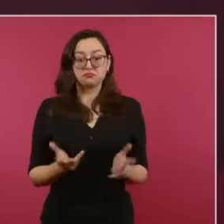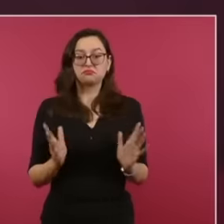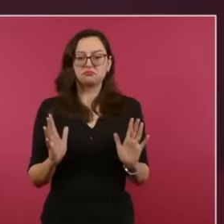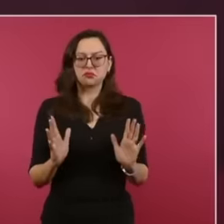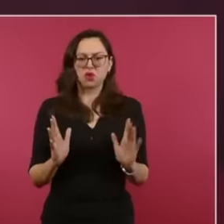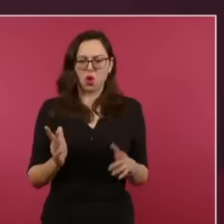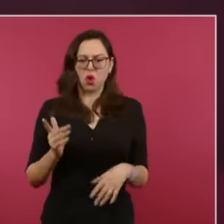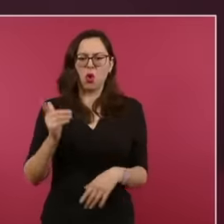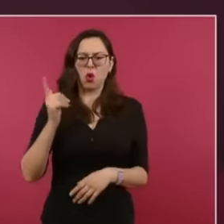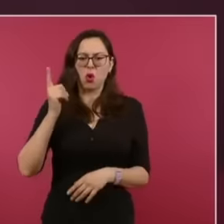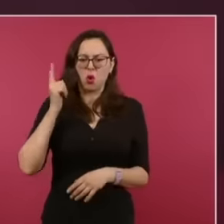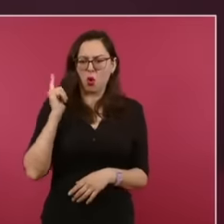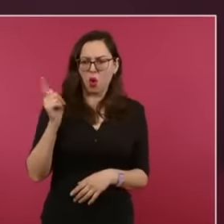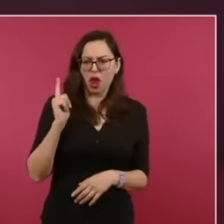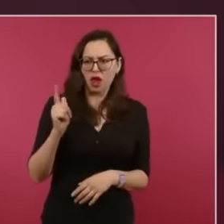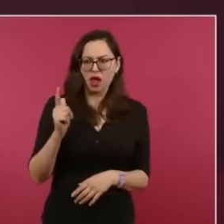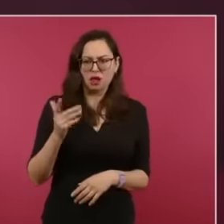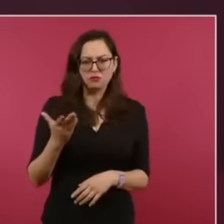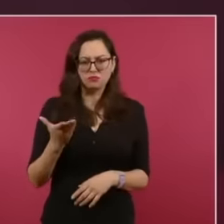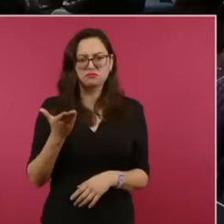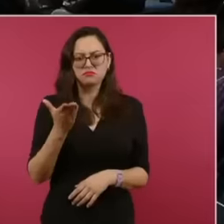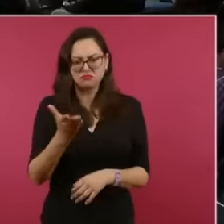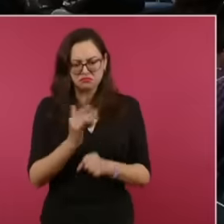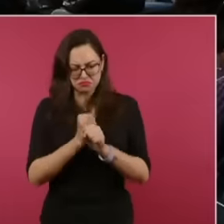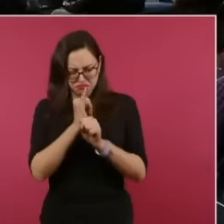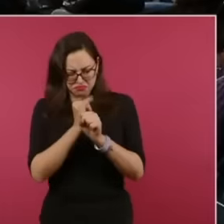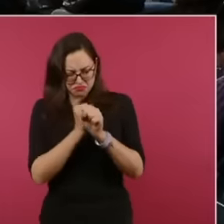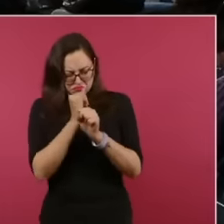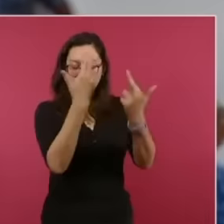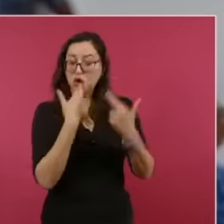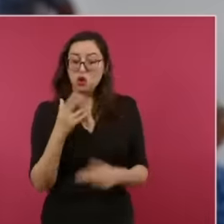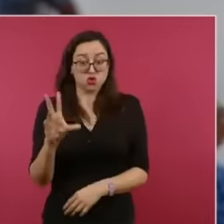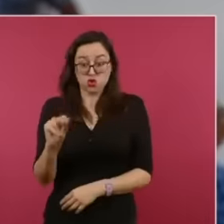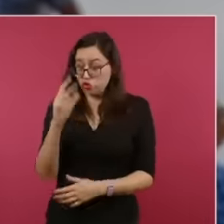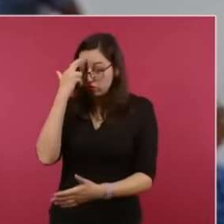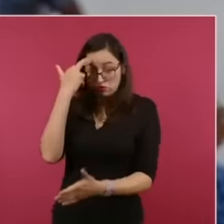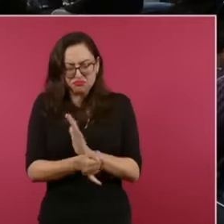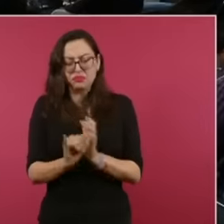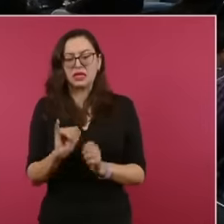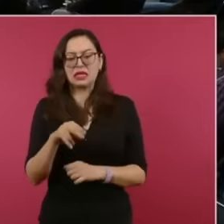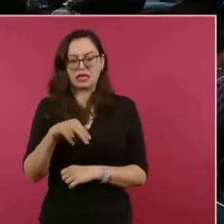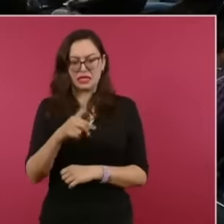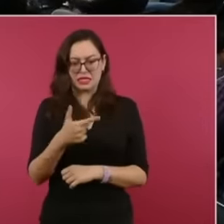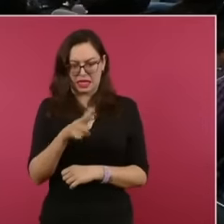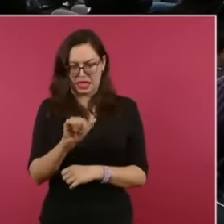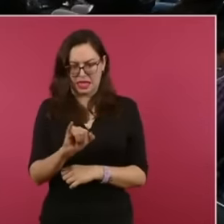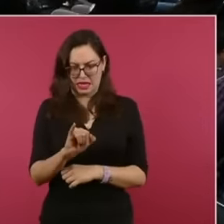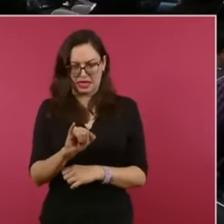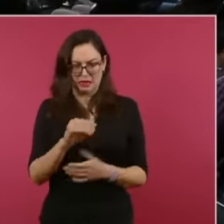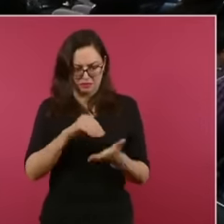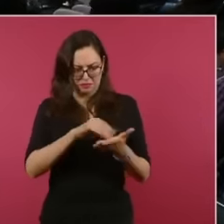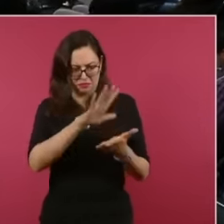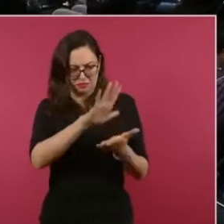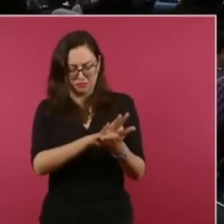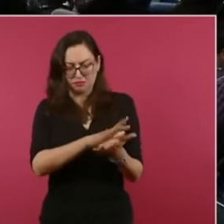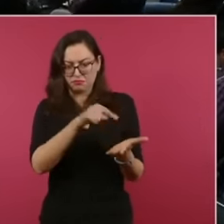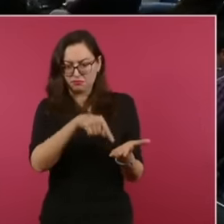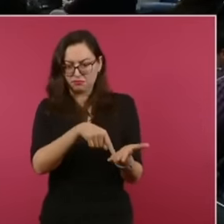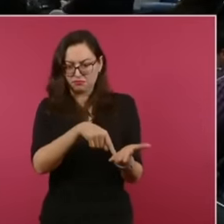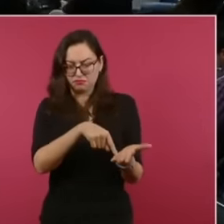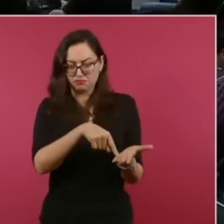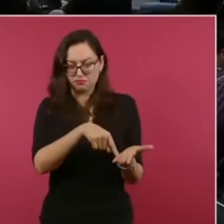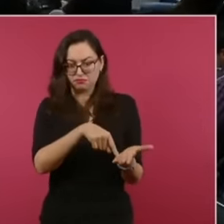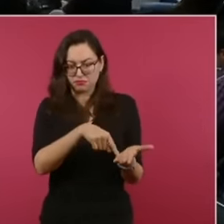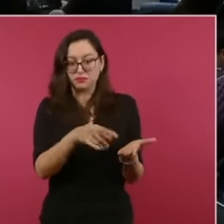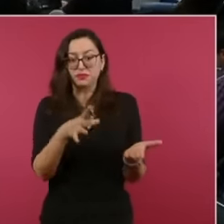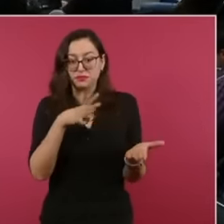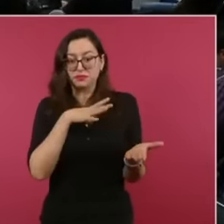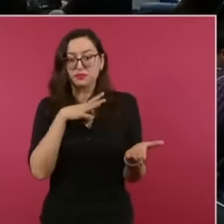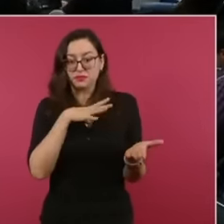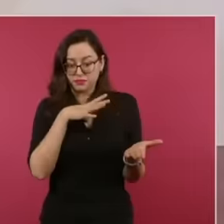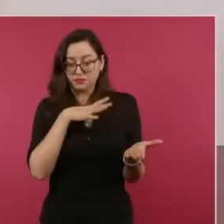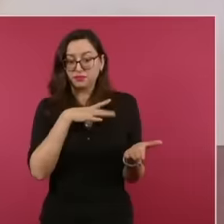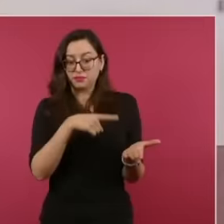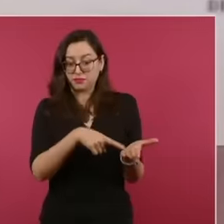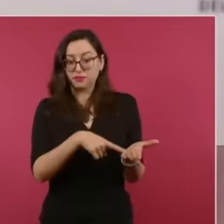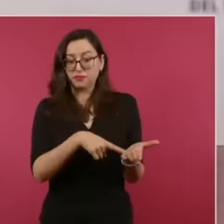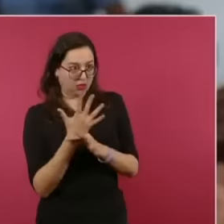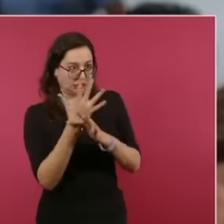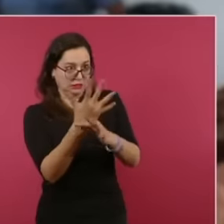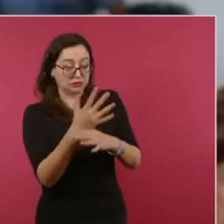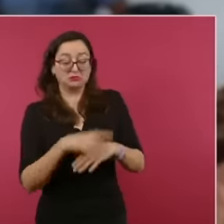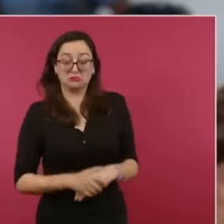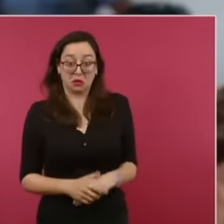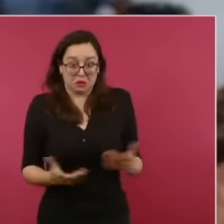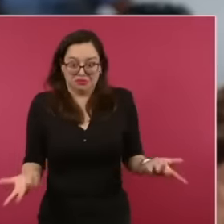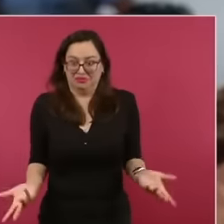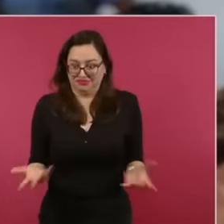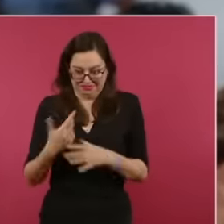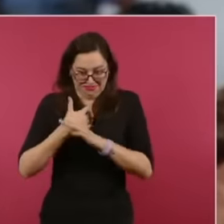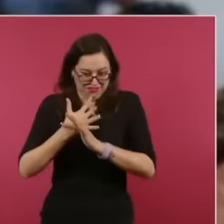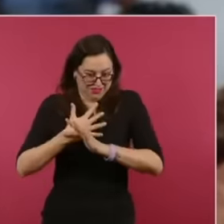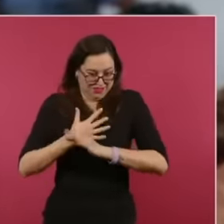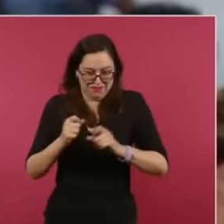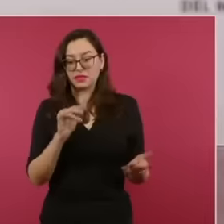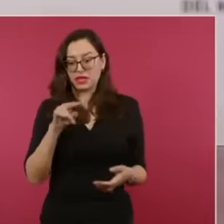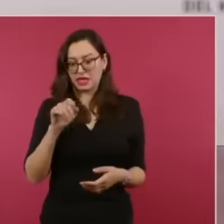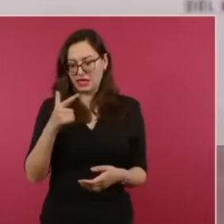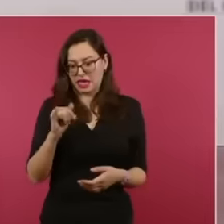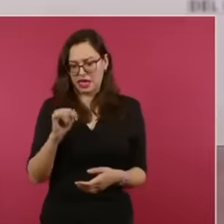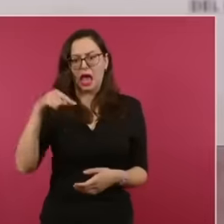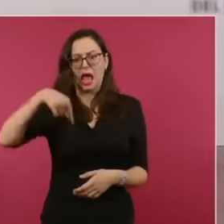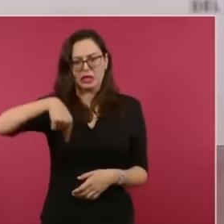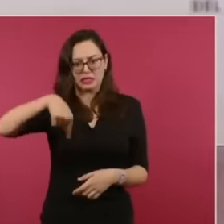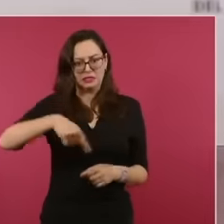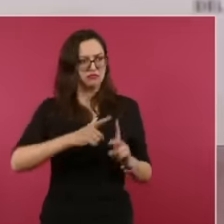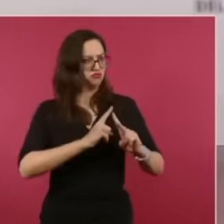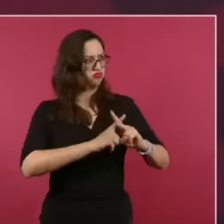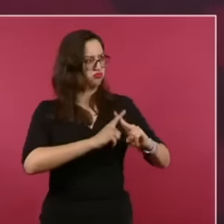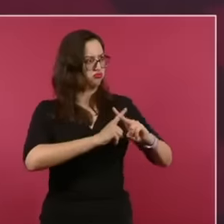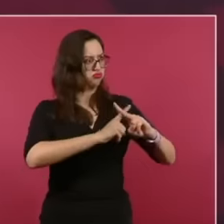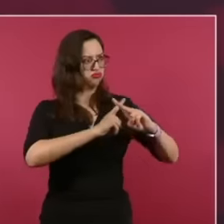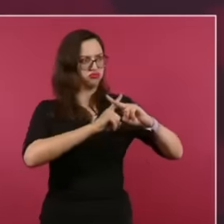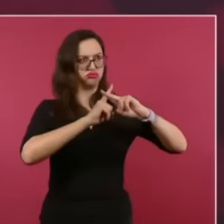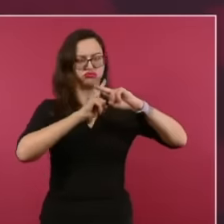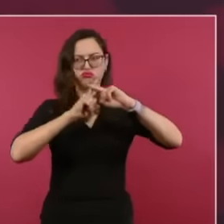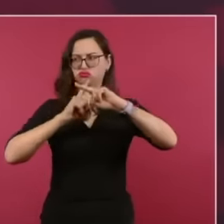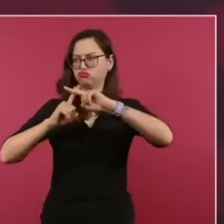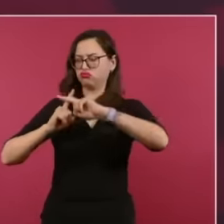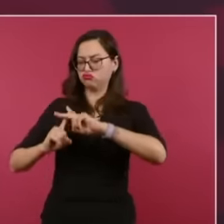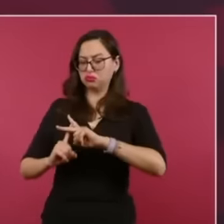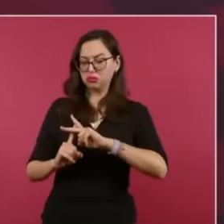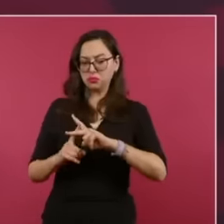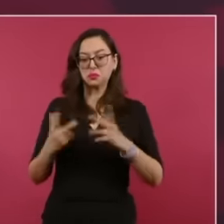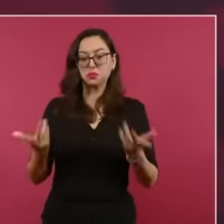know the information from Inegi, which is the statistics agency. Then you